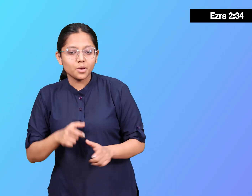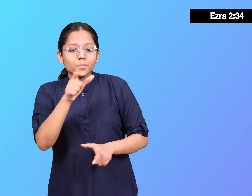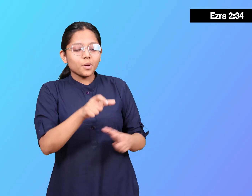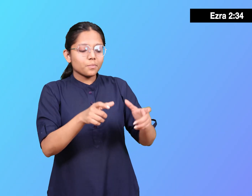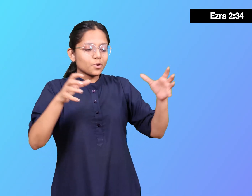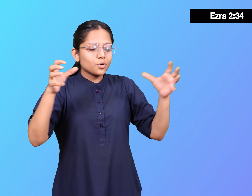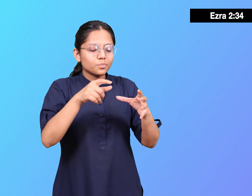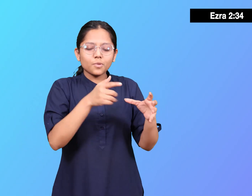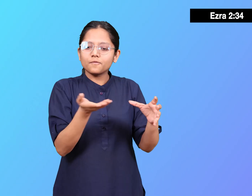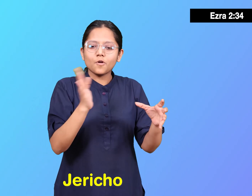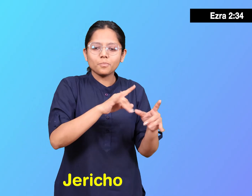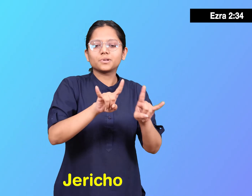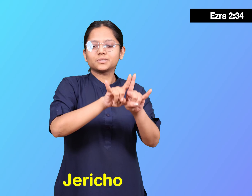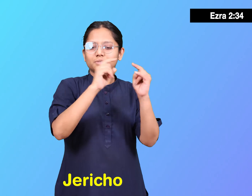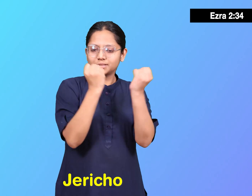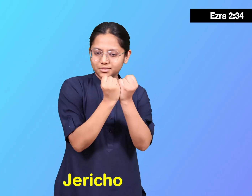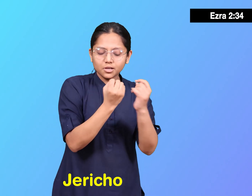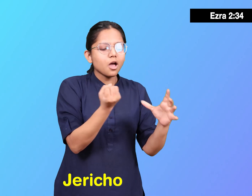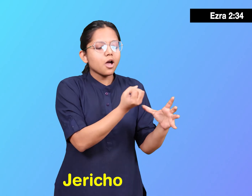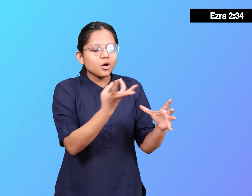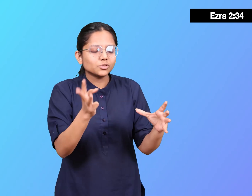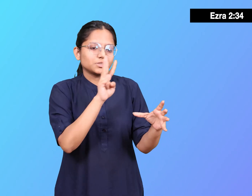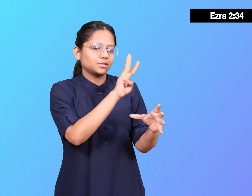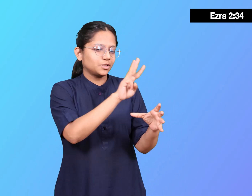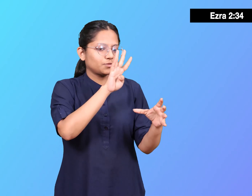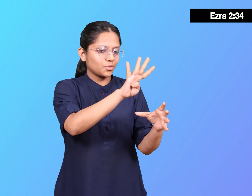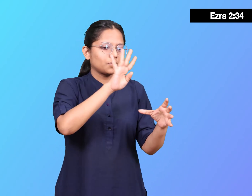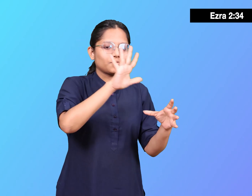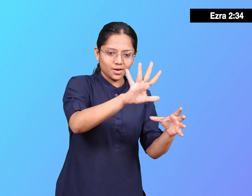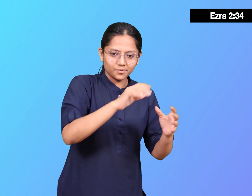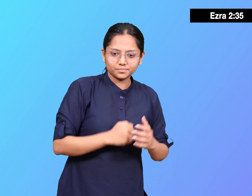from the town of Jericho: 345